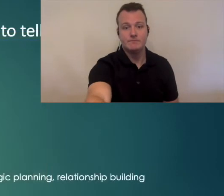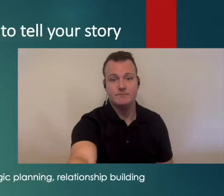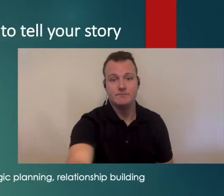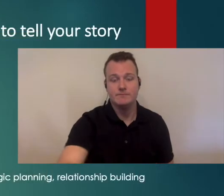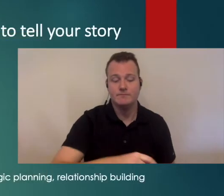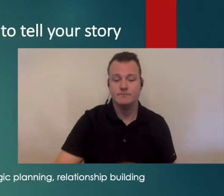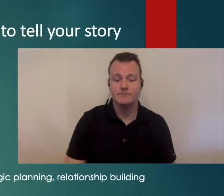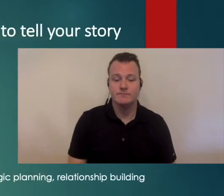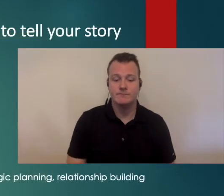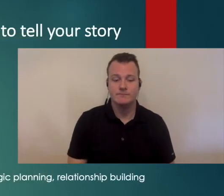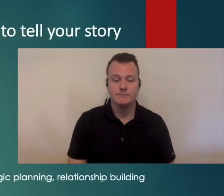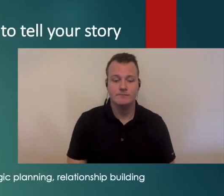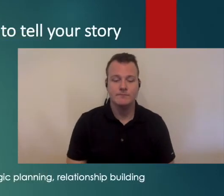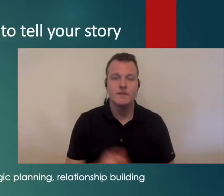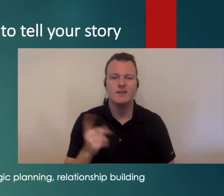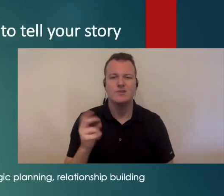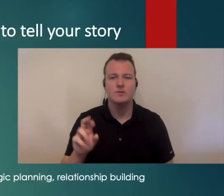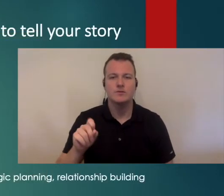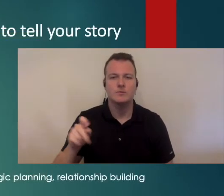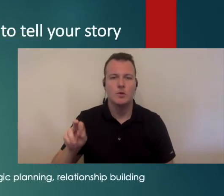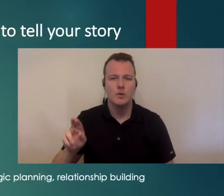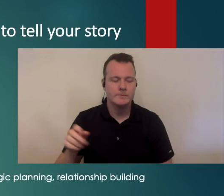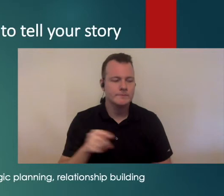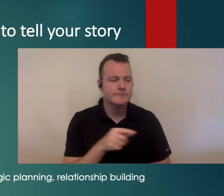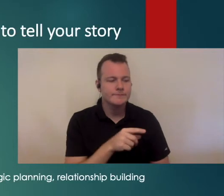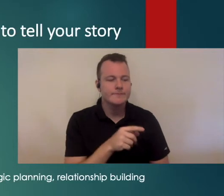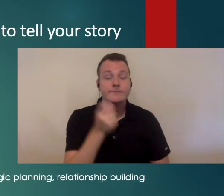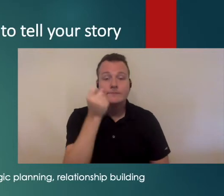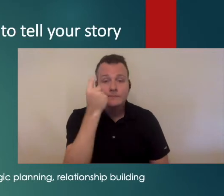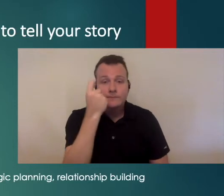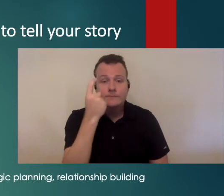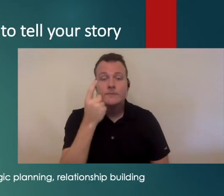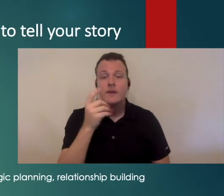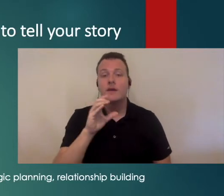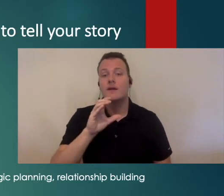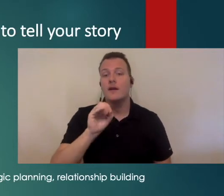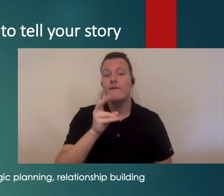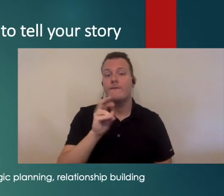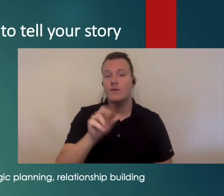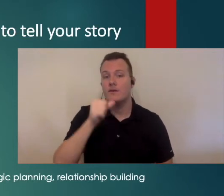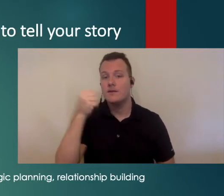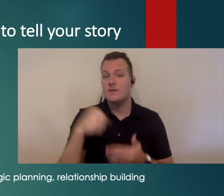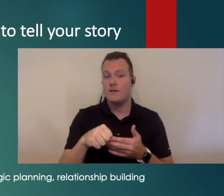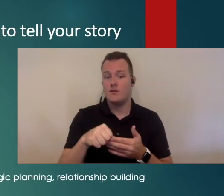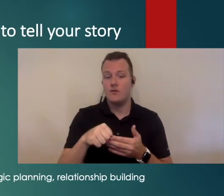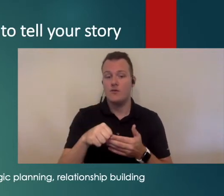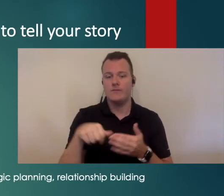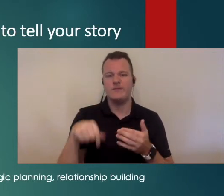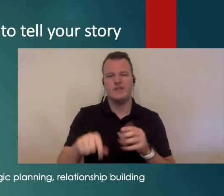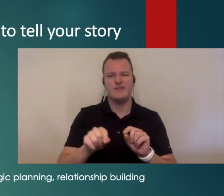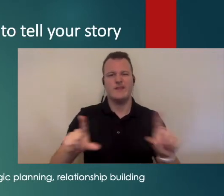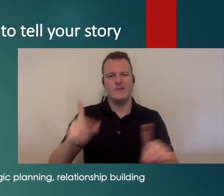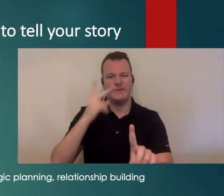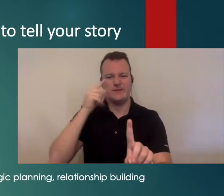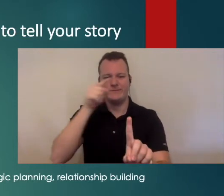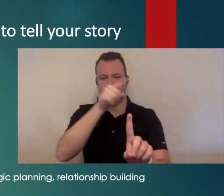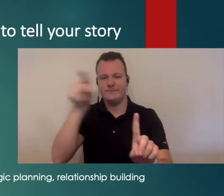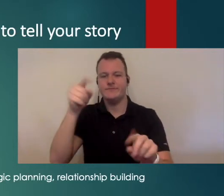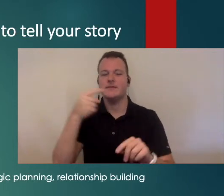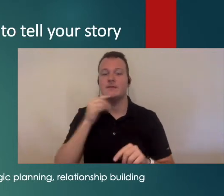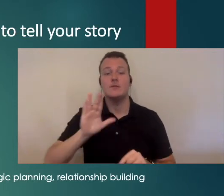When it comes to cover letters, the cover letter, as this title tells you, it's your